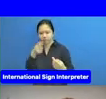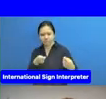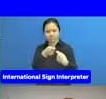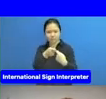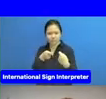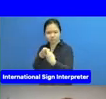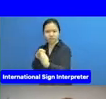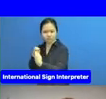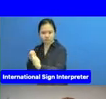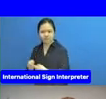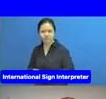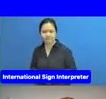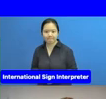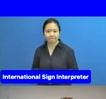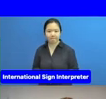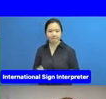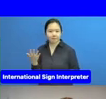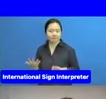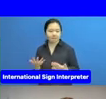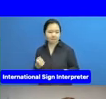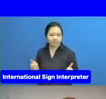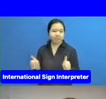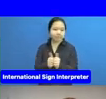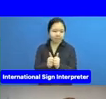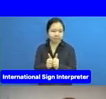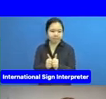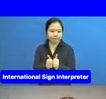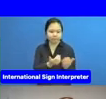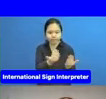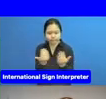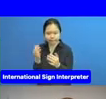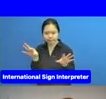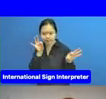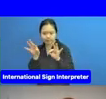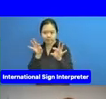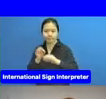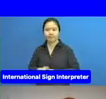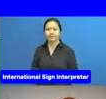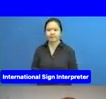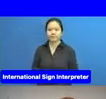and start building a partnership. We believe that this matchmaking tool will be highly beneficial in making sure